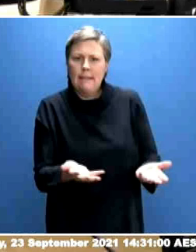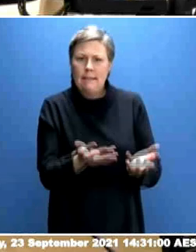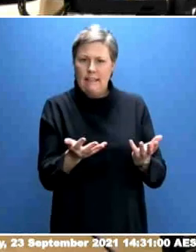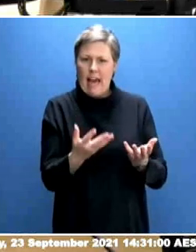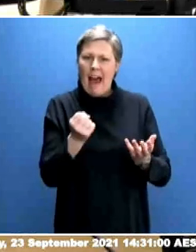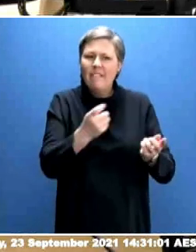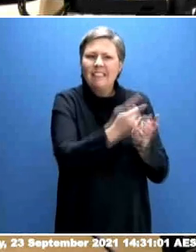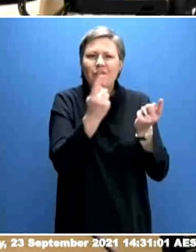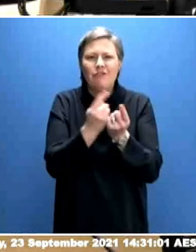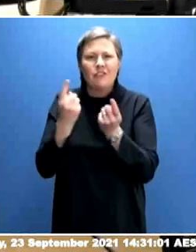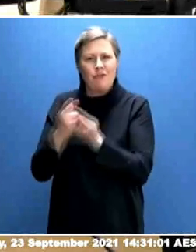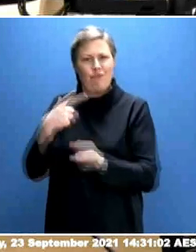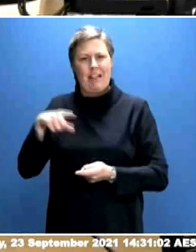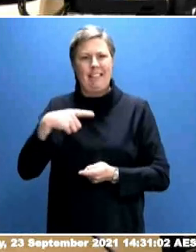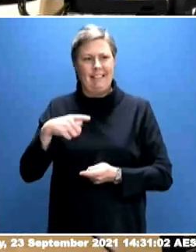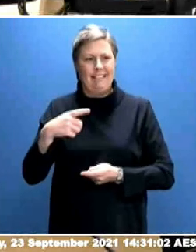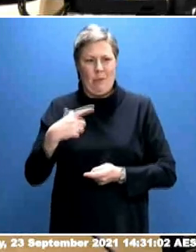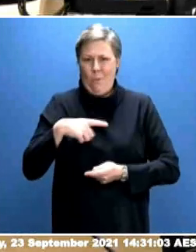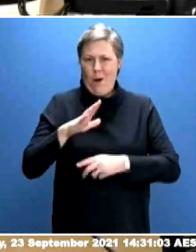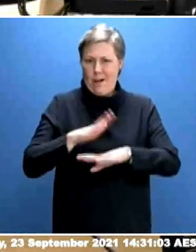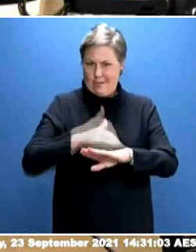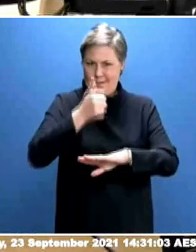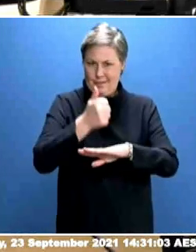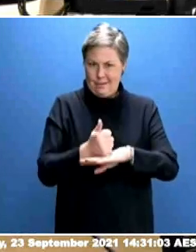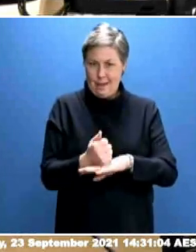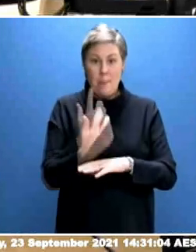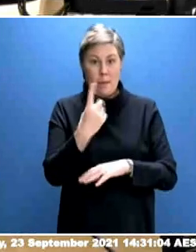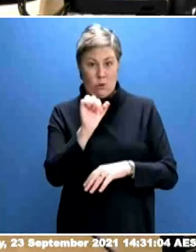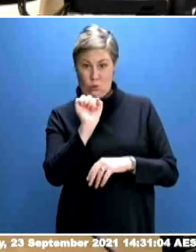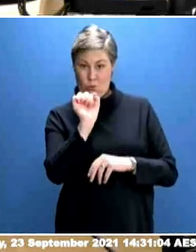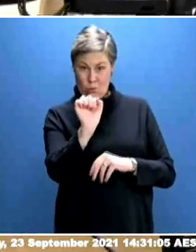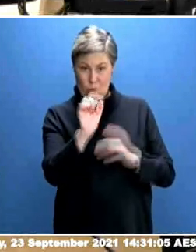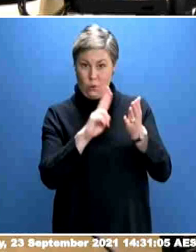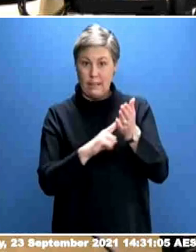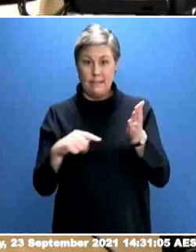The purpose of the Safe Care House in the NT, are you able